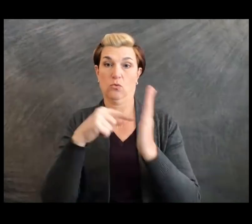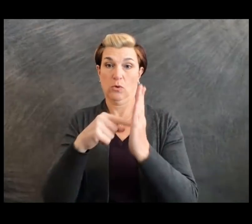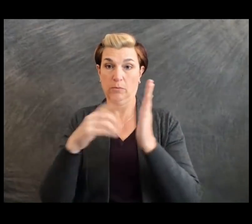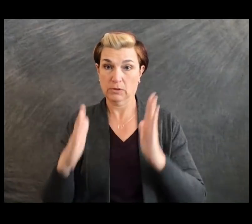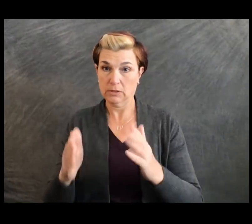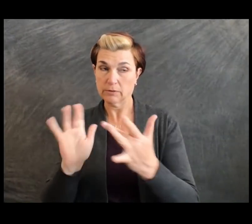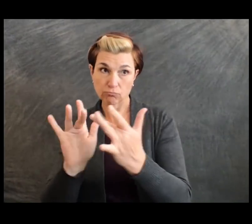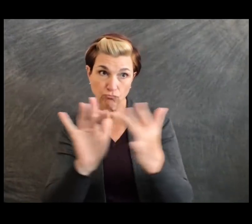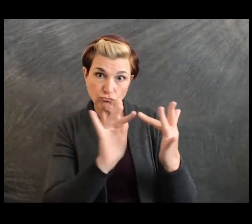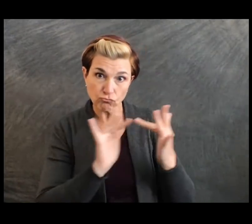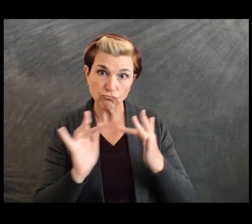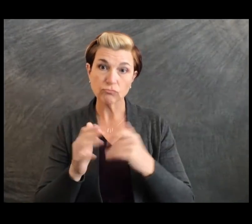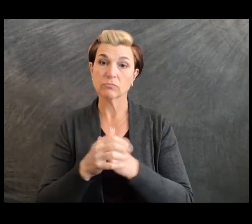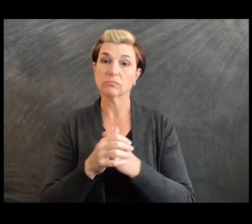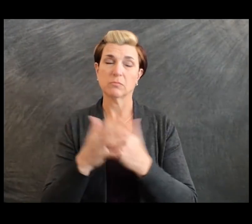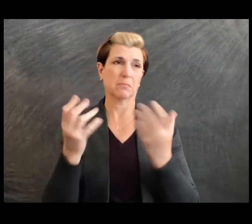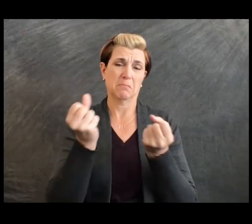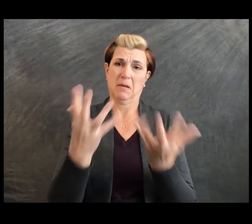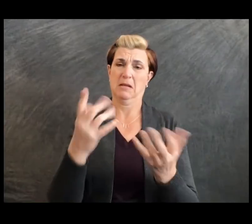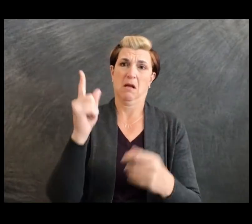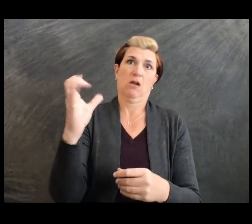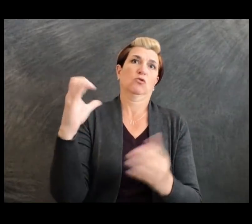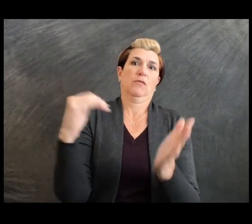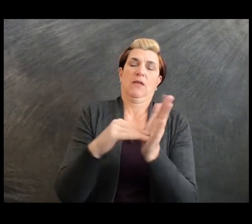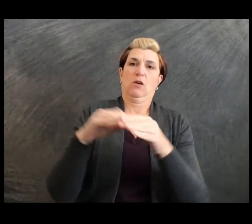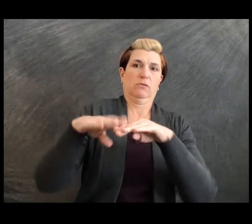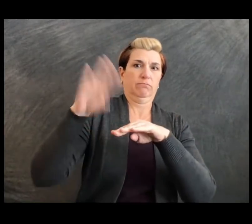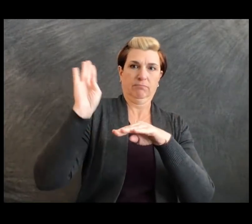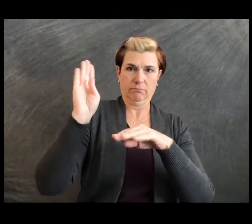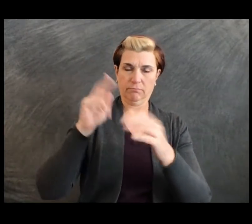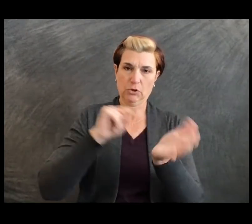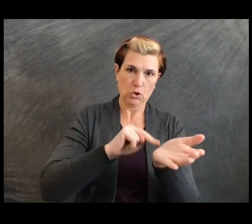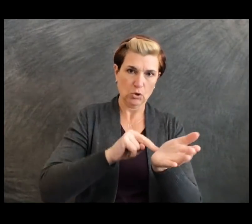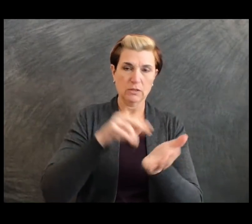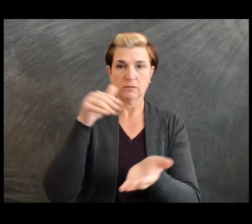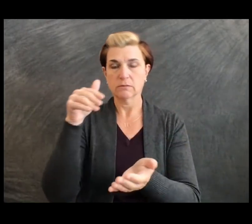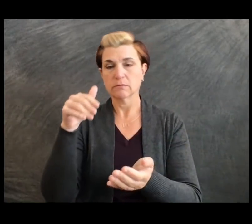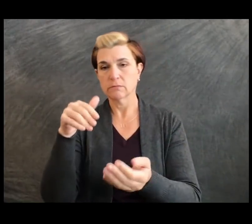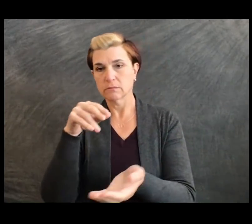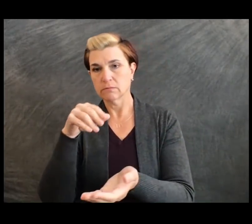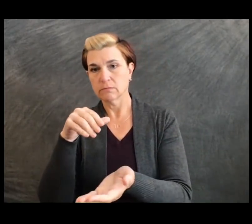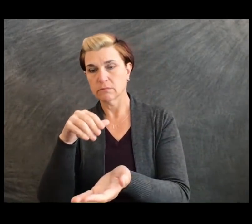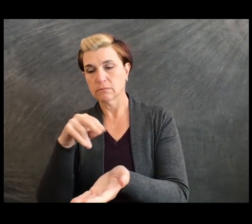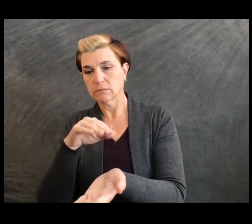doctors airlines and cruise ship companies the Business Roundtable which